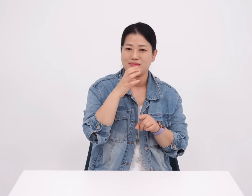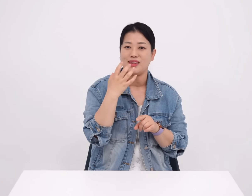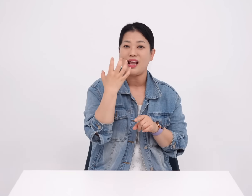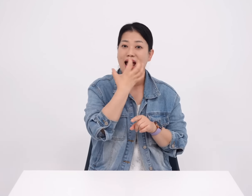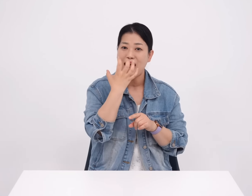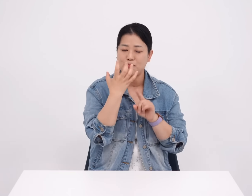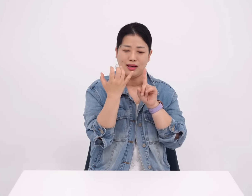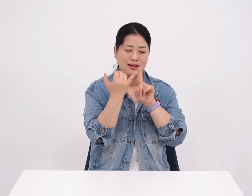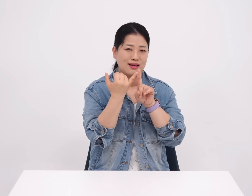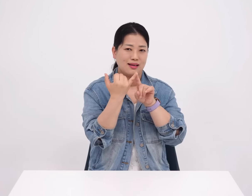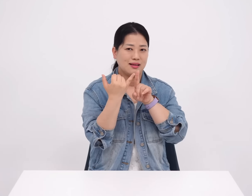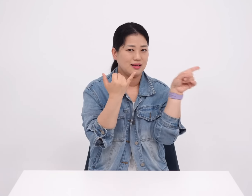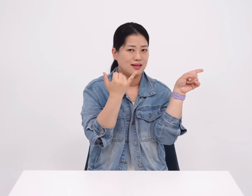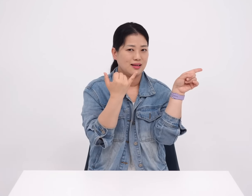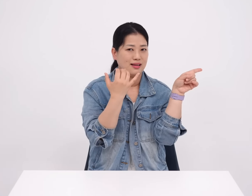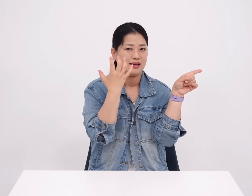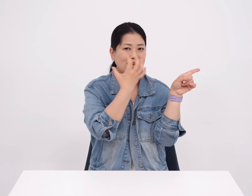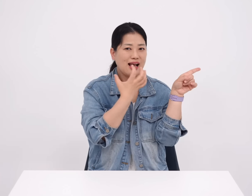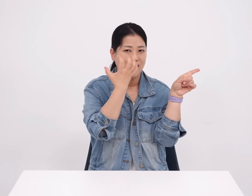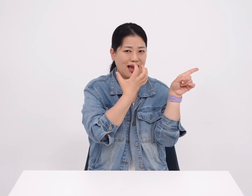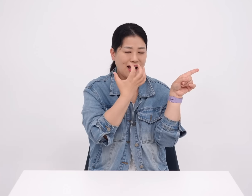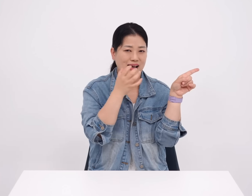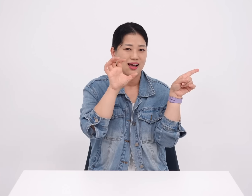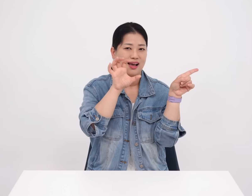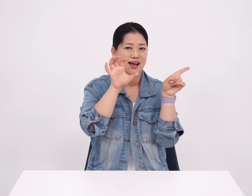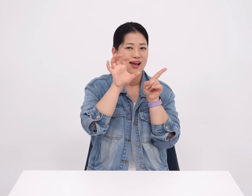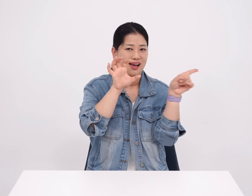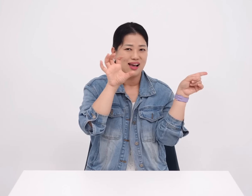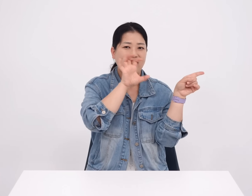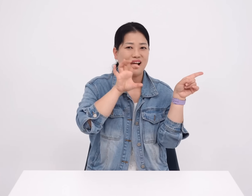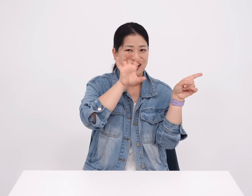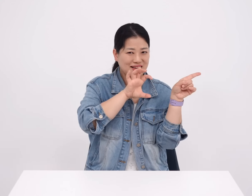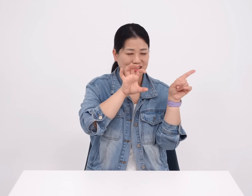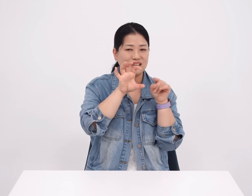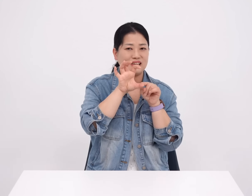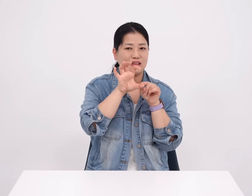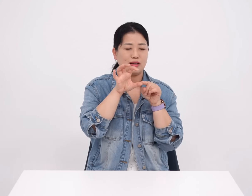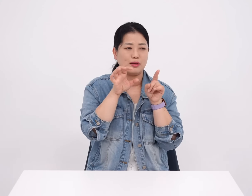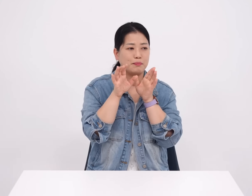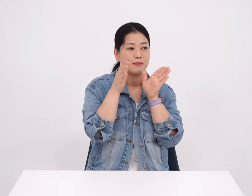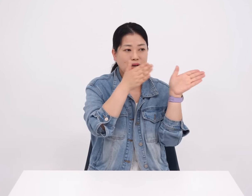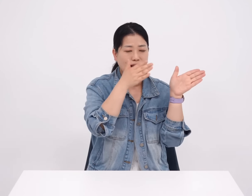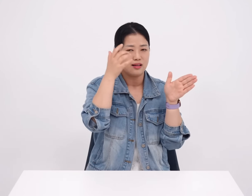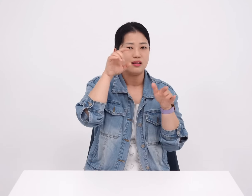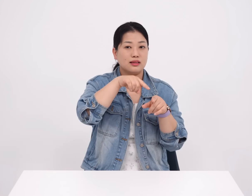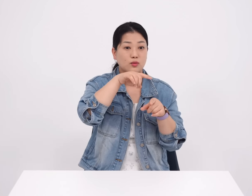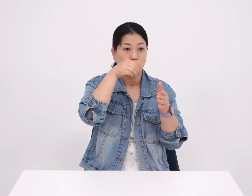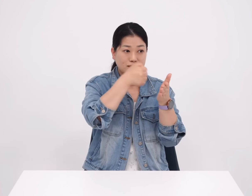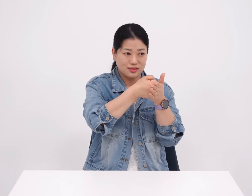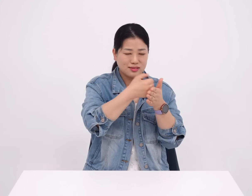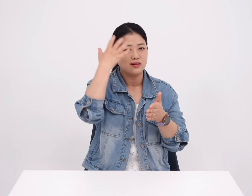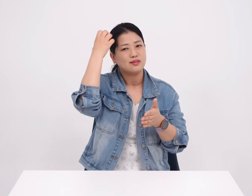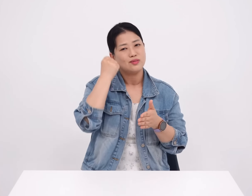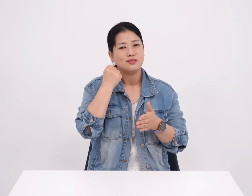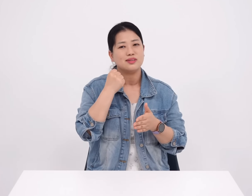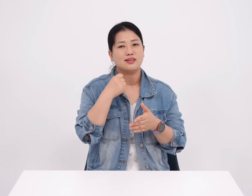and for hearing people, the direction of the little finger. Decide on the finger direction, remember the direction, and keep practicing.